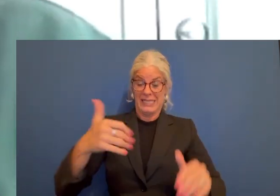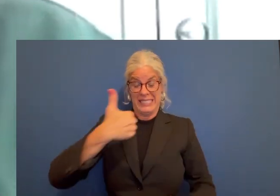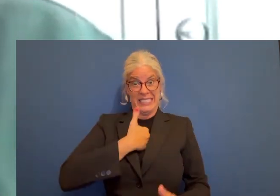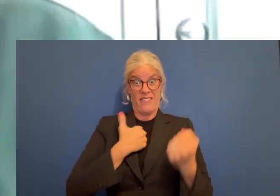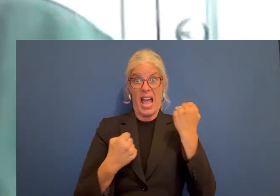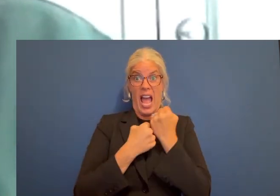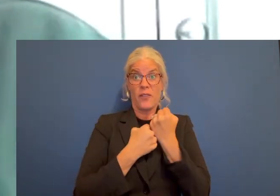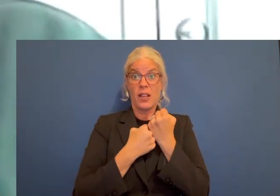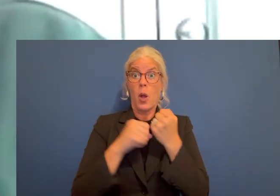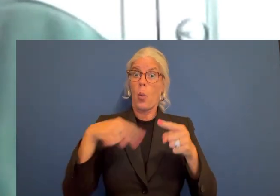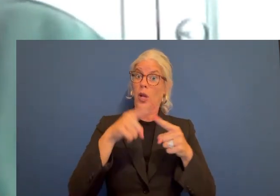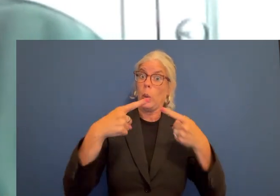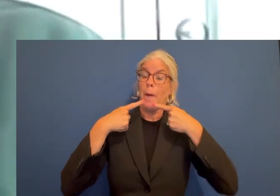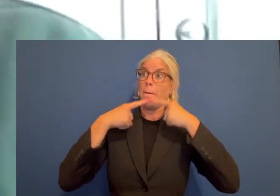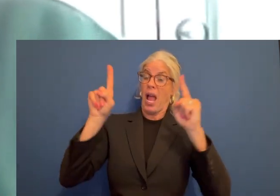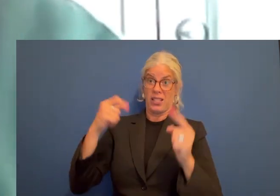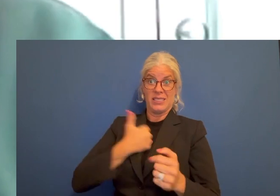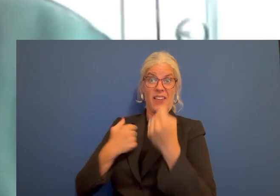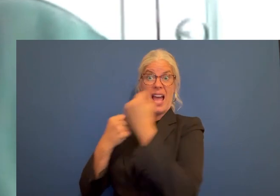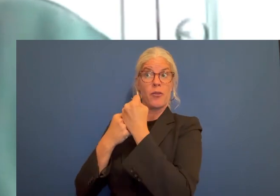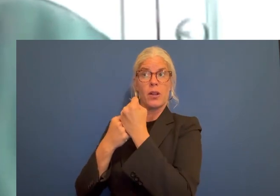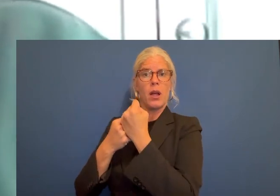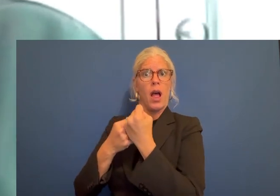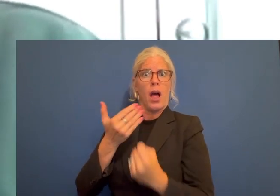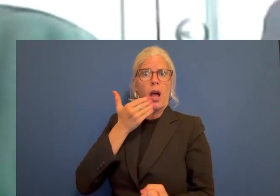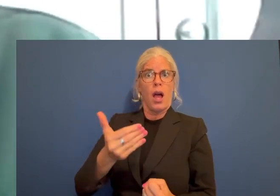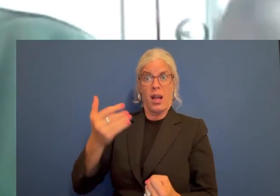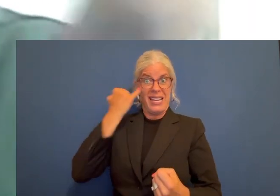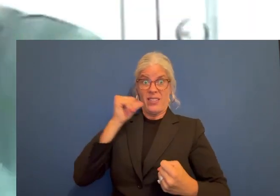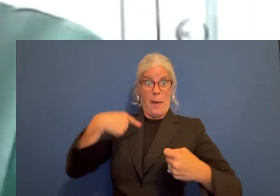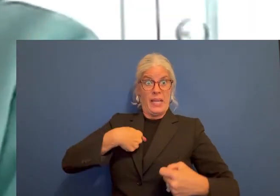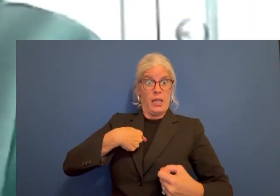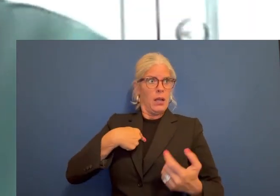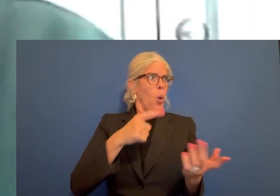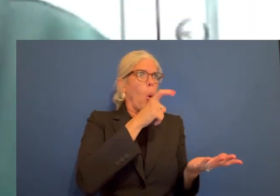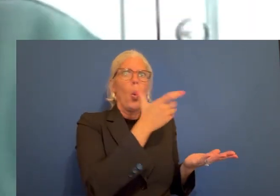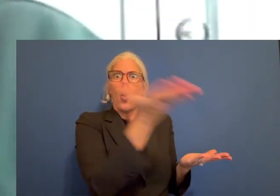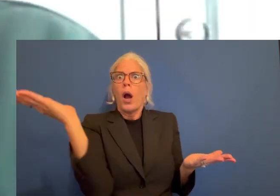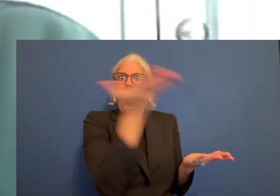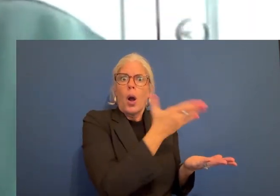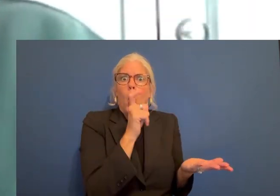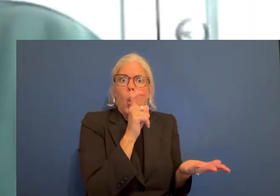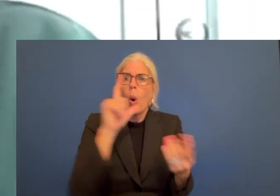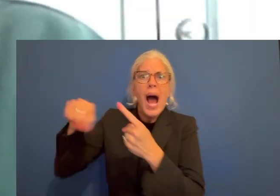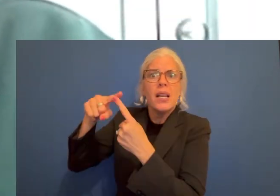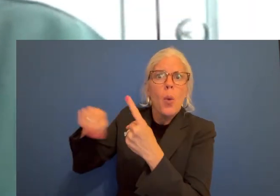you don't tend to advocate for yourself. So self-advocate to me is when you finally go, if not me, who?